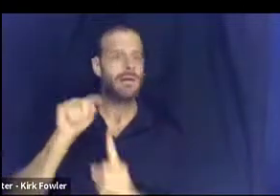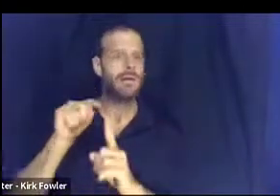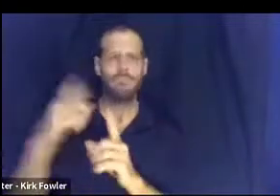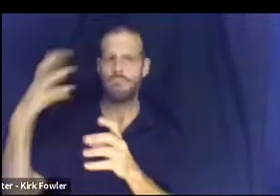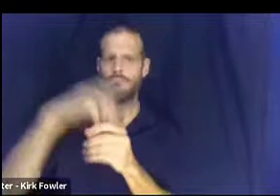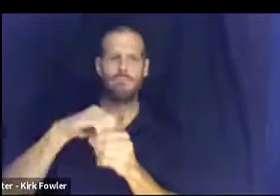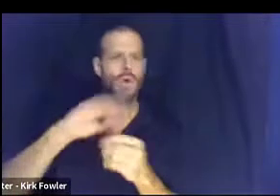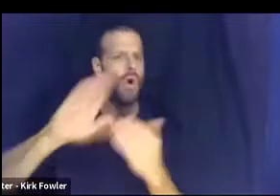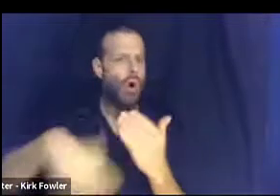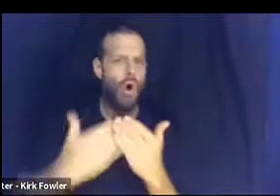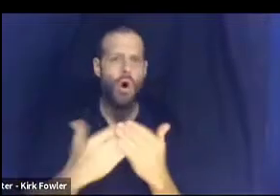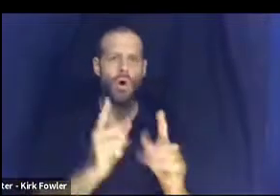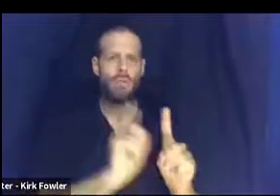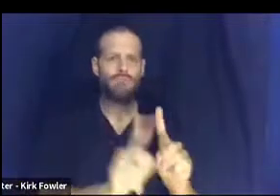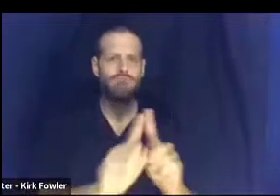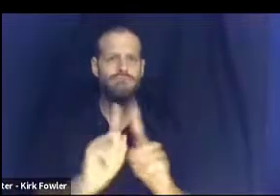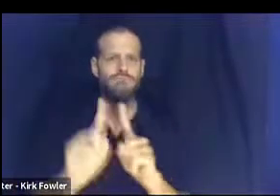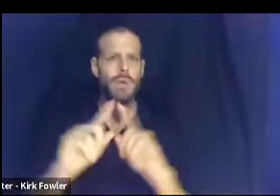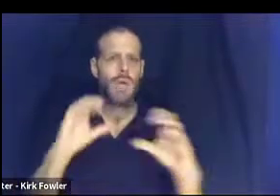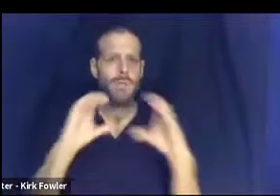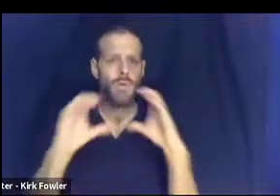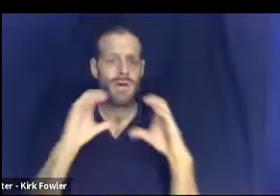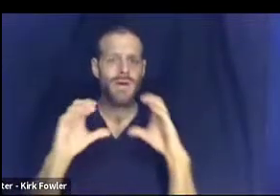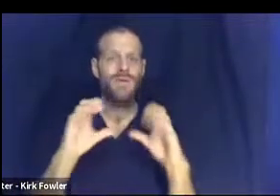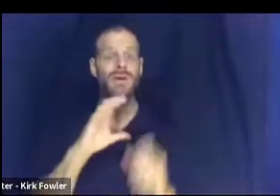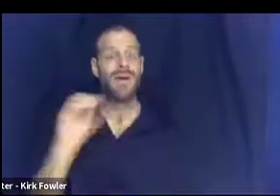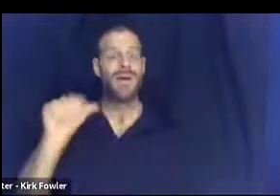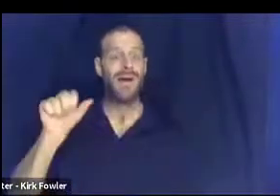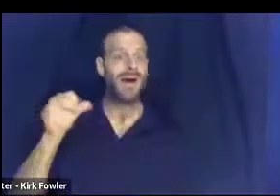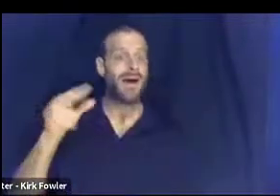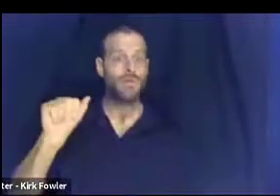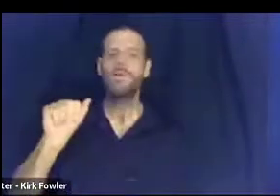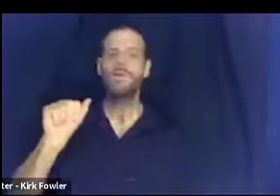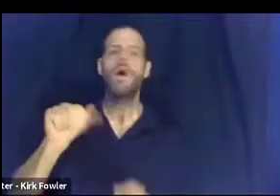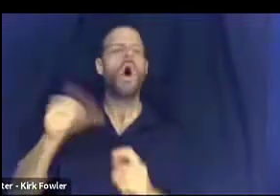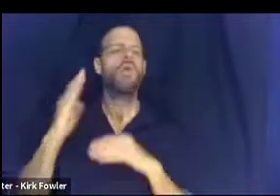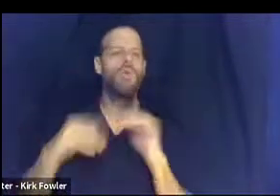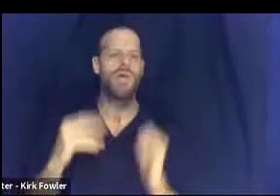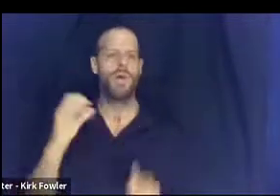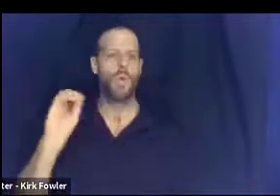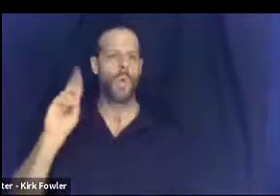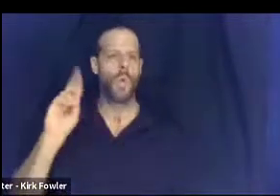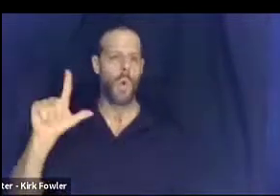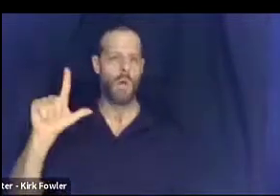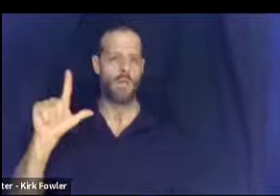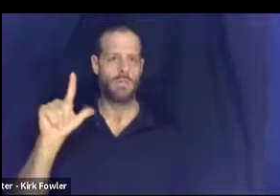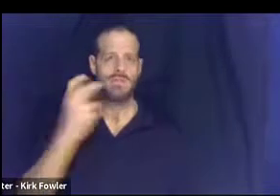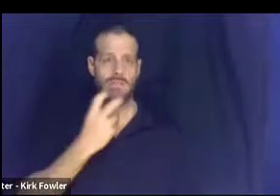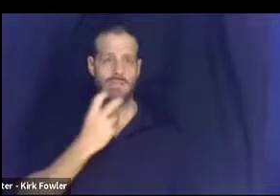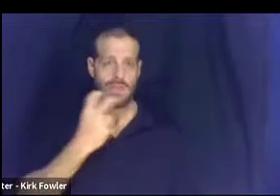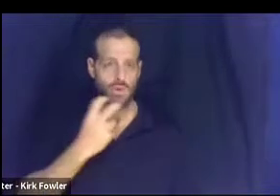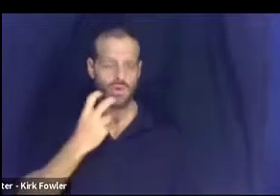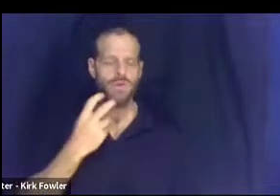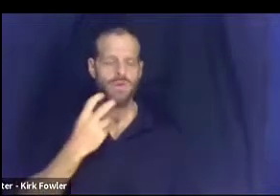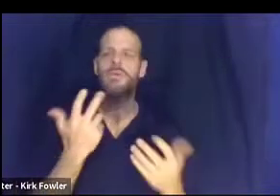And according to ASHA, it's other than oral speech that are used to express thoughts needs, wants, and ideas.